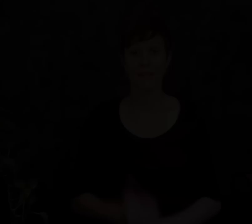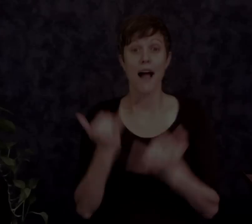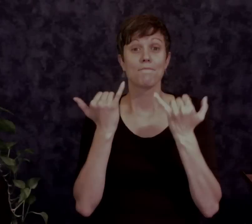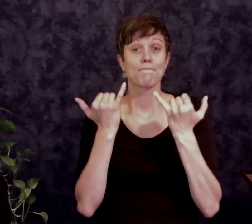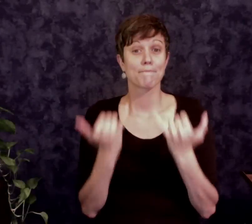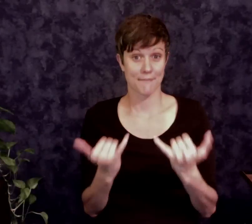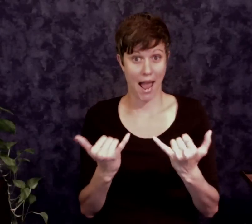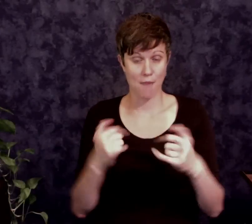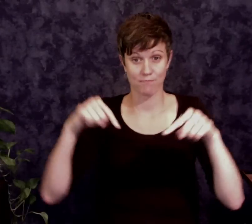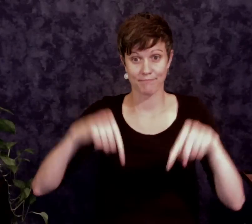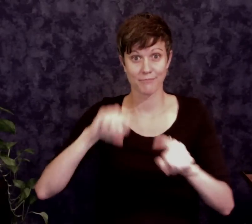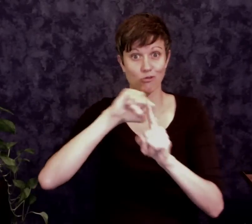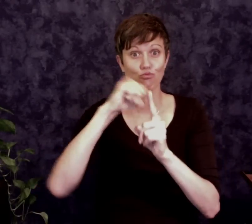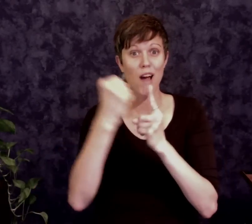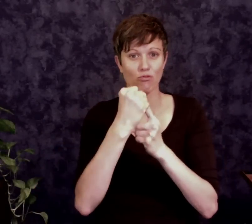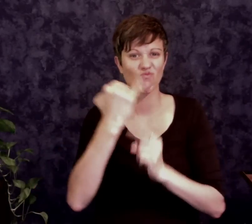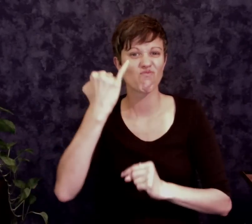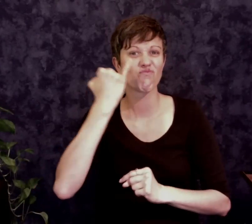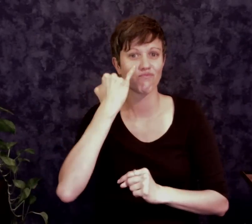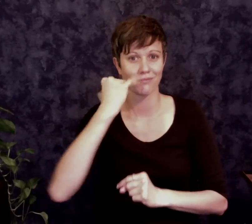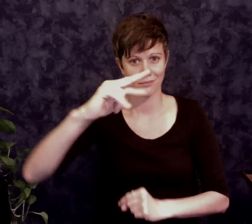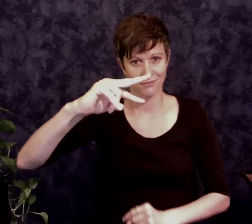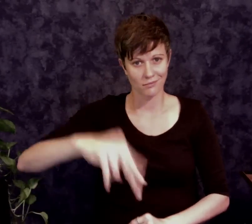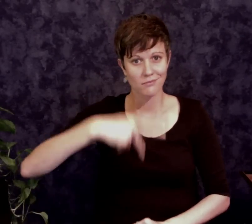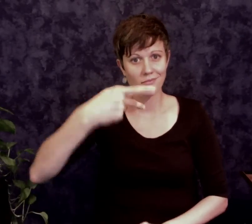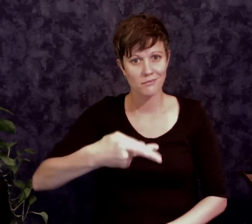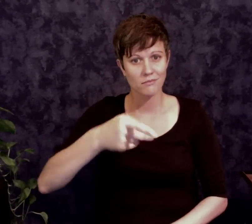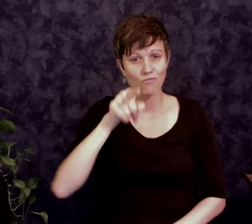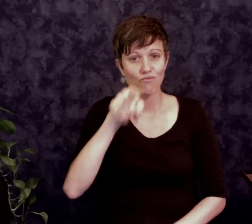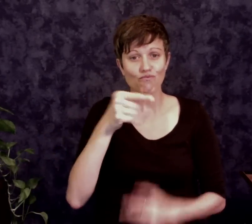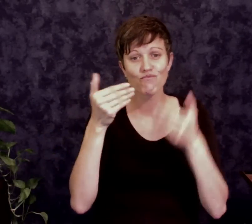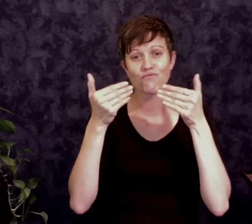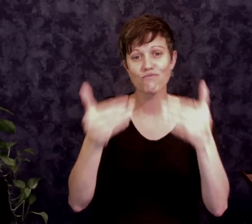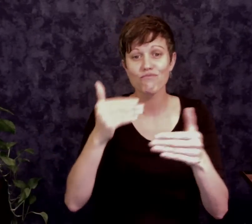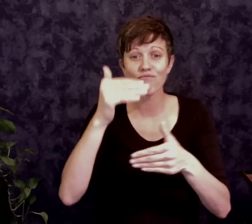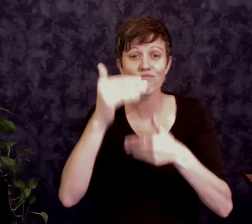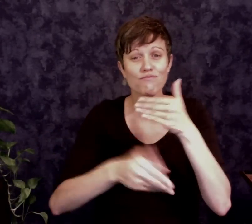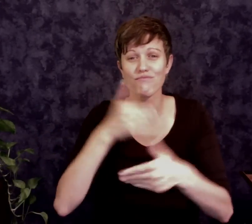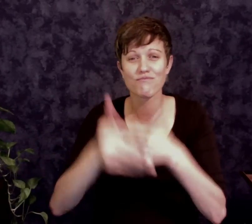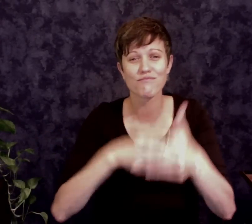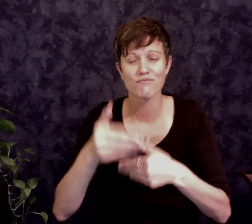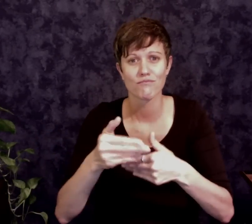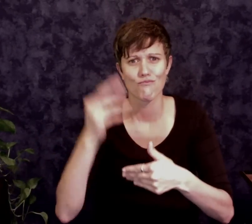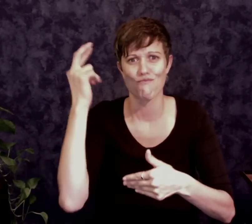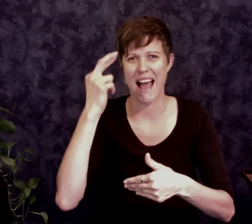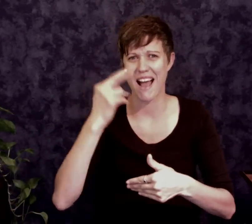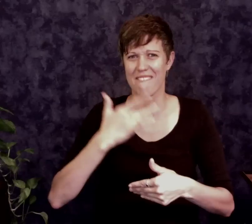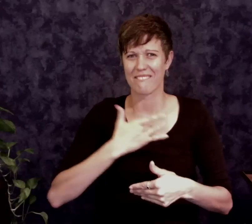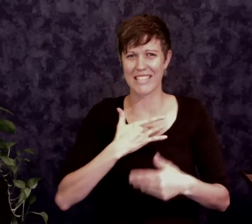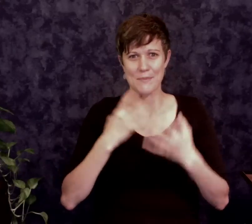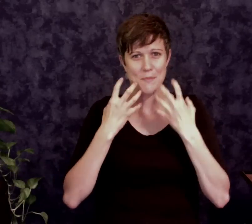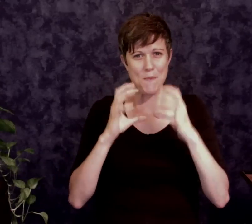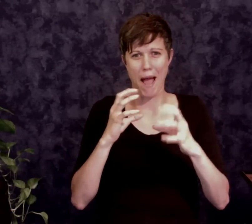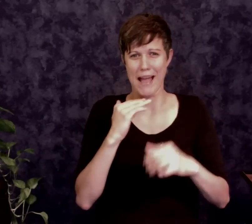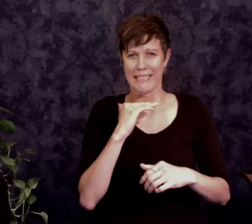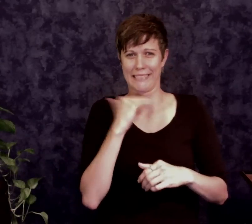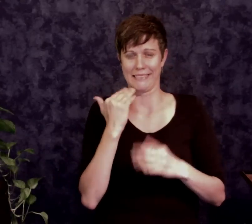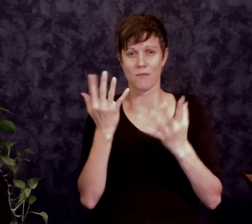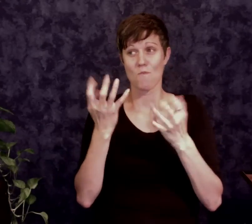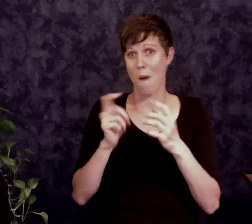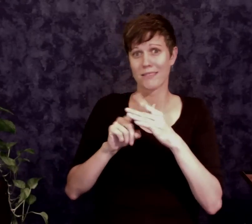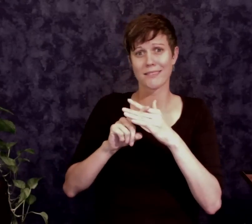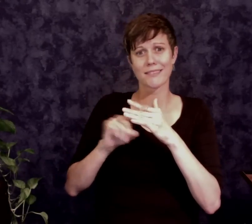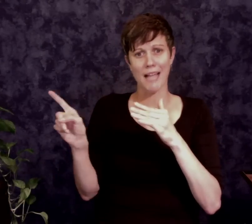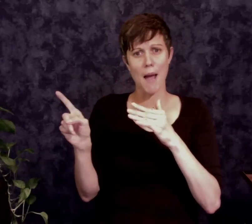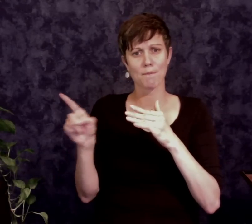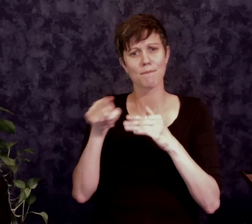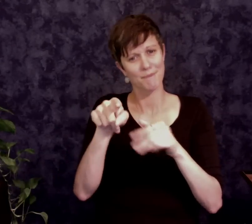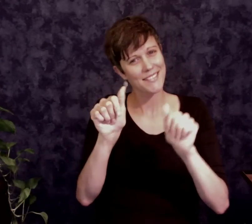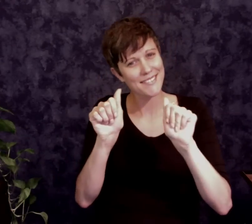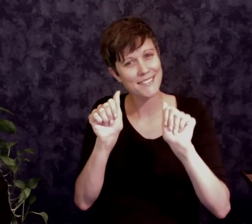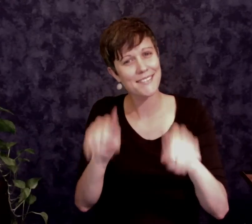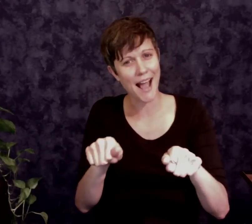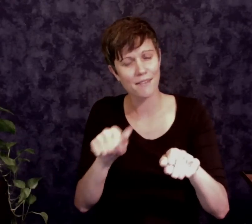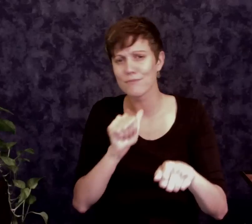Now, if the roles are reversed, suppose you realize you want to stop… you can!